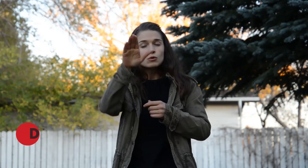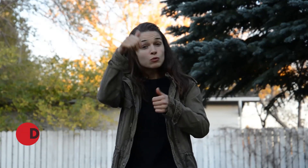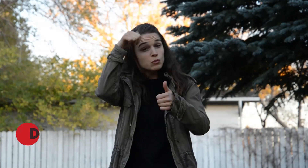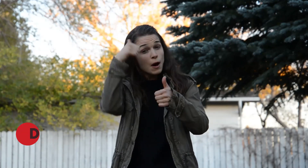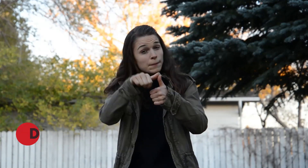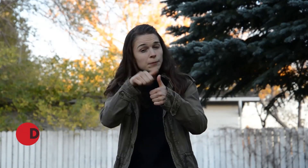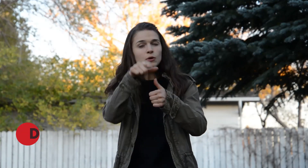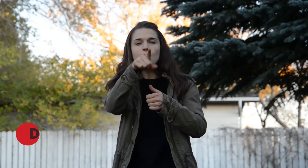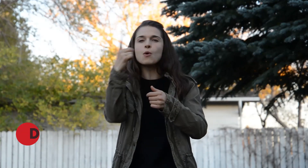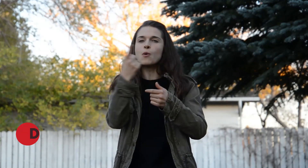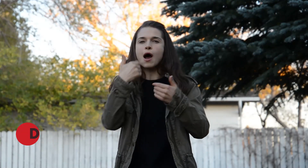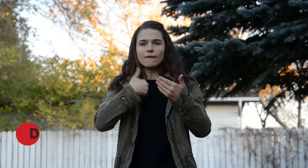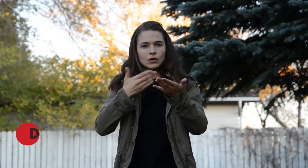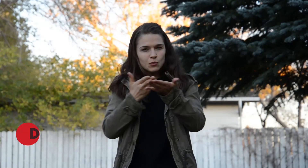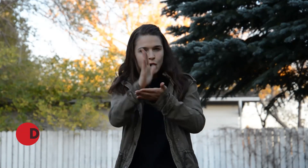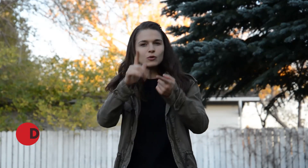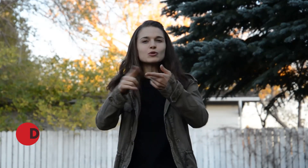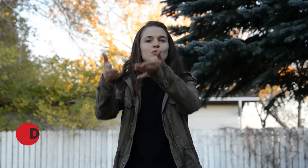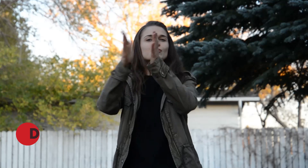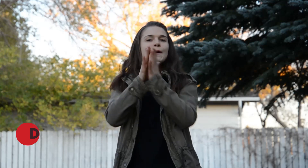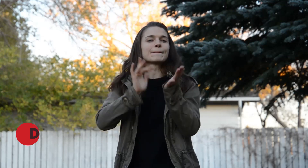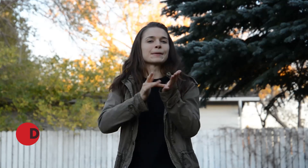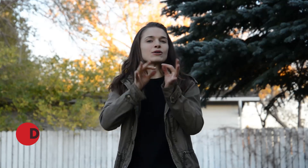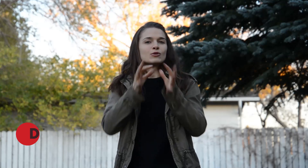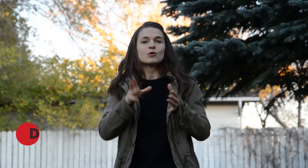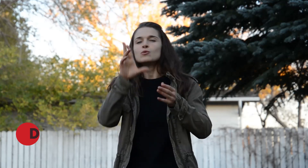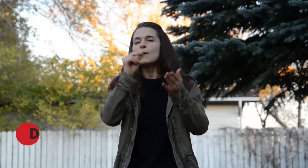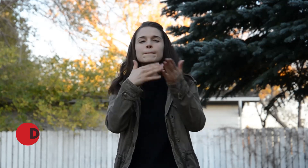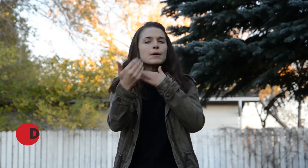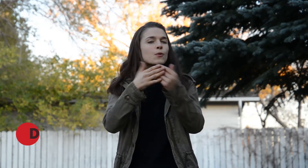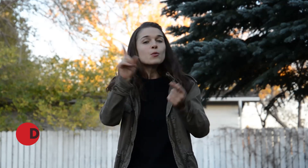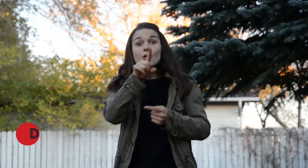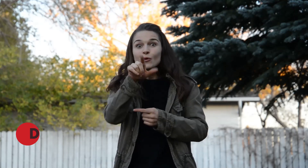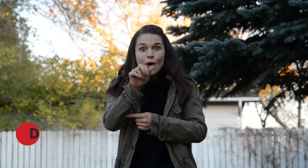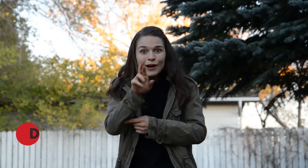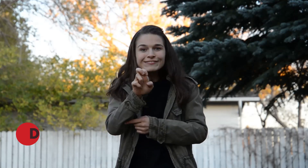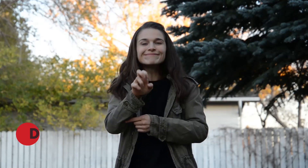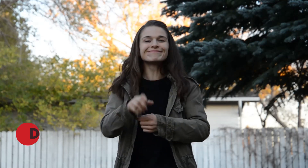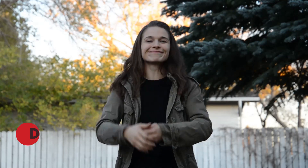Always remember you have the right to request medical interpreting no matter where you are.